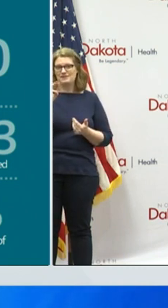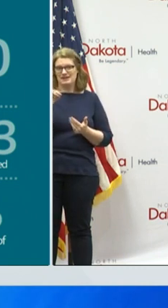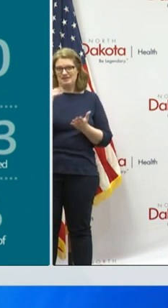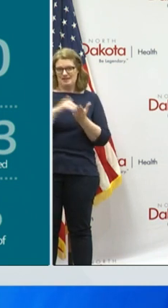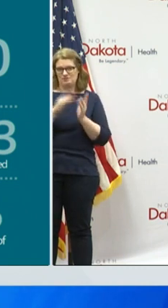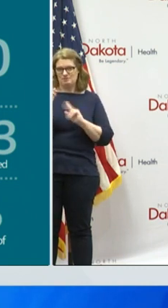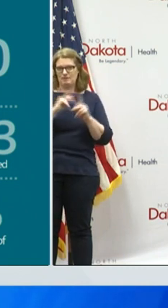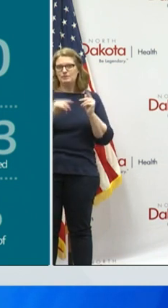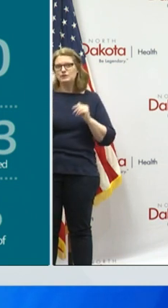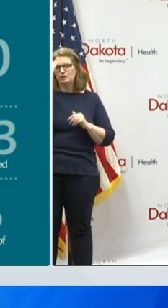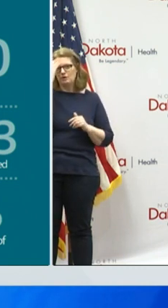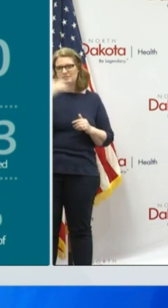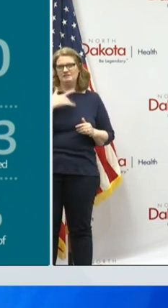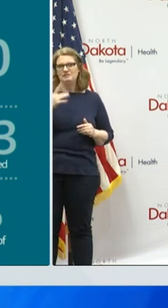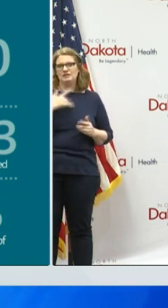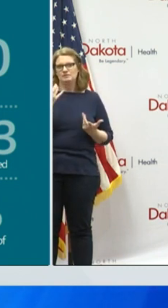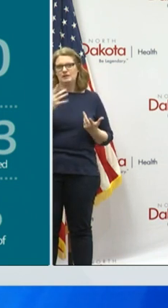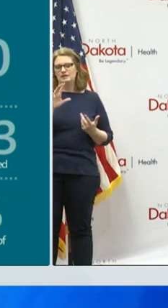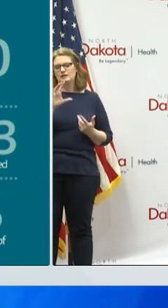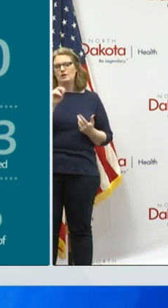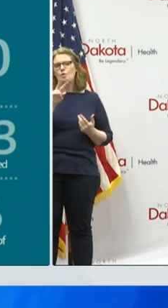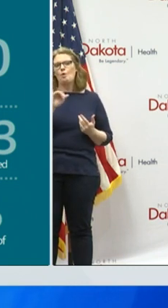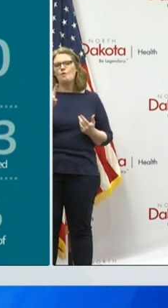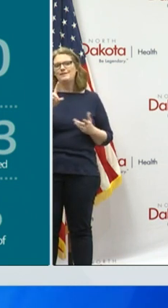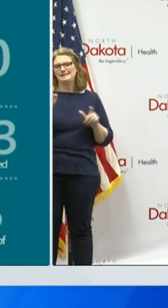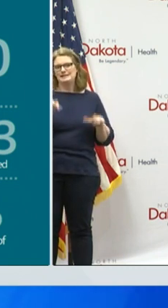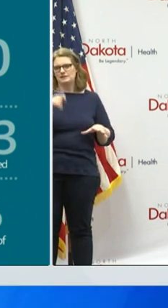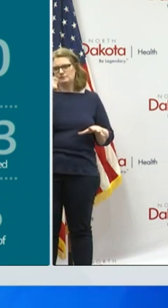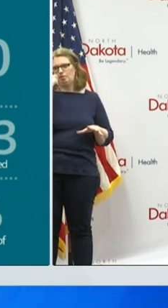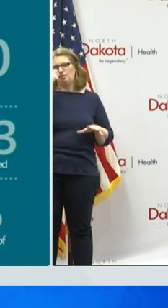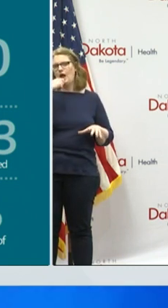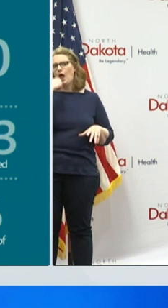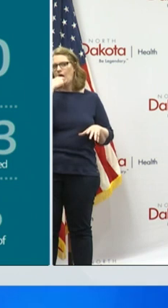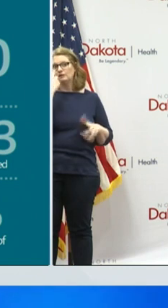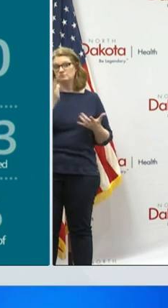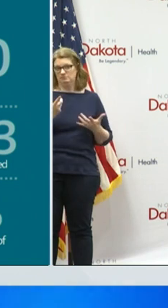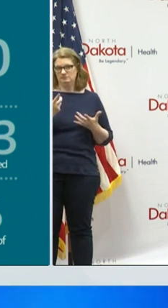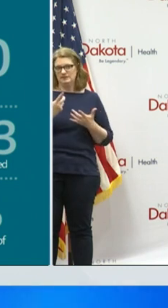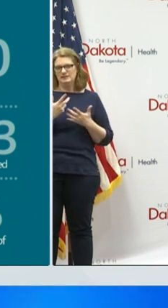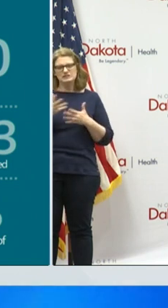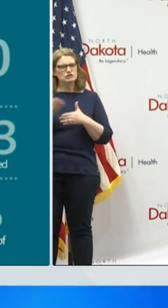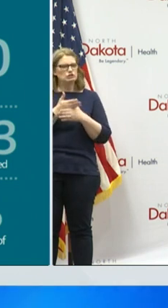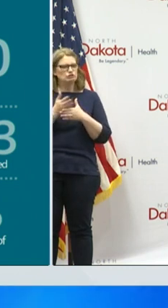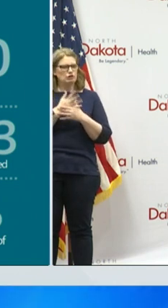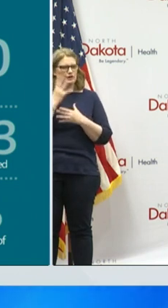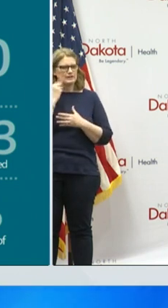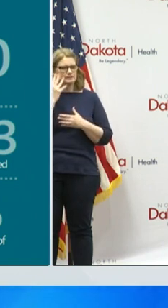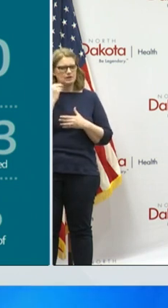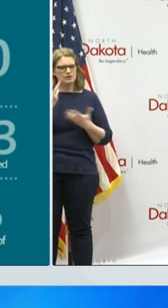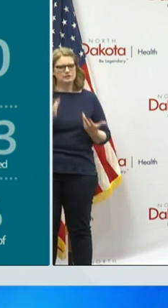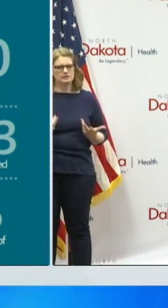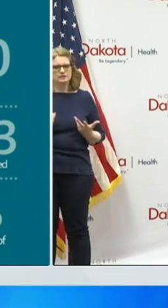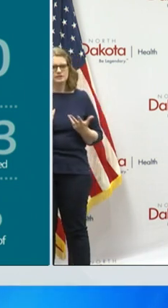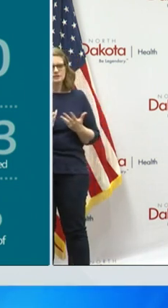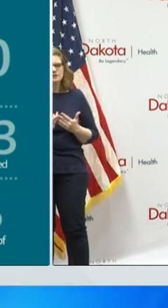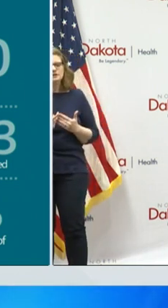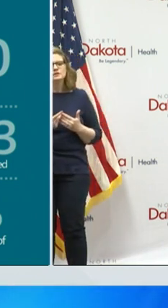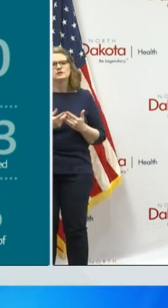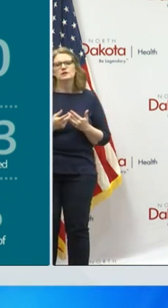POSITIVE CASES, NOW WE'RE CLOSING IN ON 70,000 NORTH DAKOTANS KNOW WHAT IT'S LIKE TO HAVE A COVID TAKEN, ANOTHER SHARED EXPERIENCE FROM